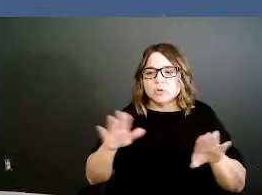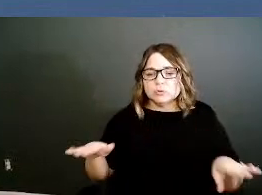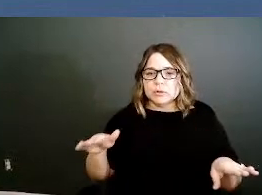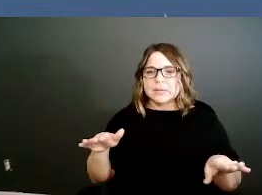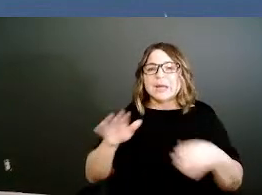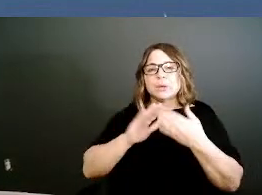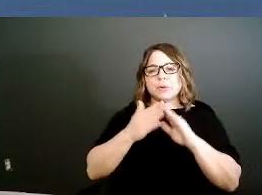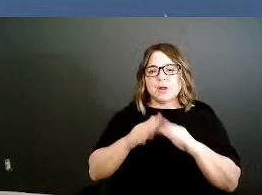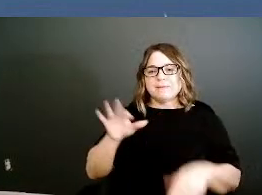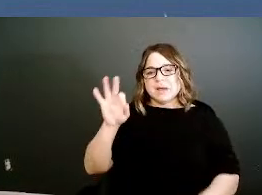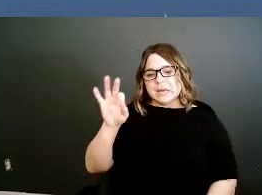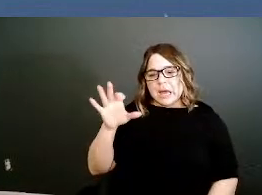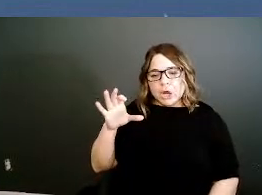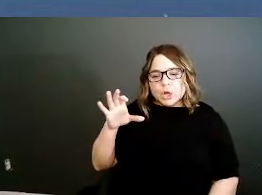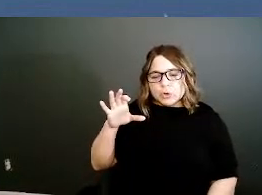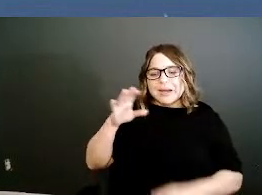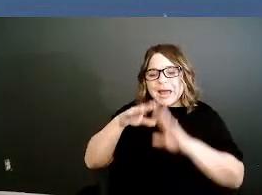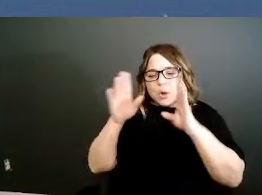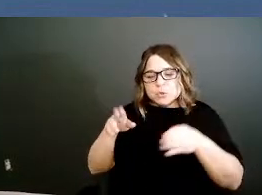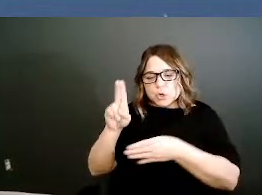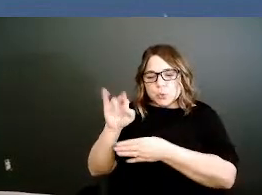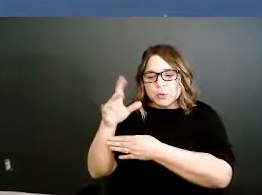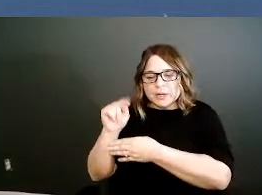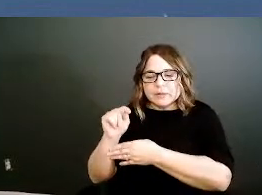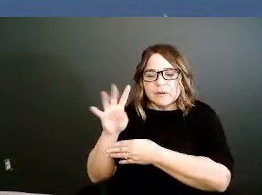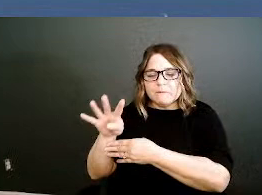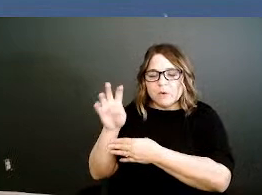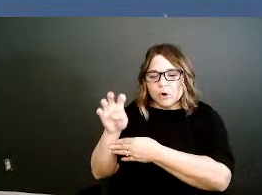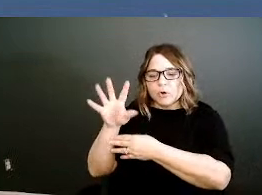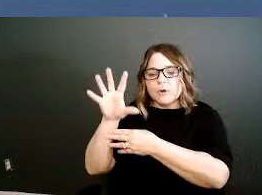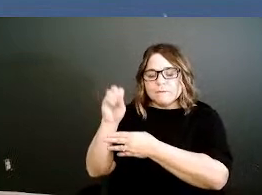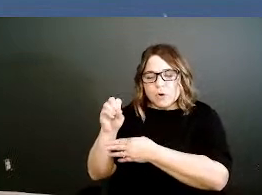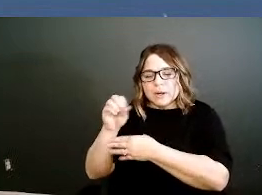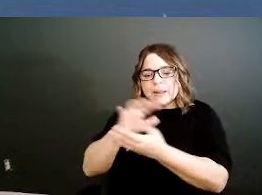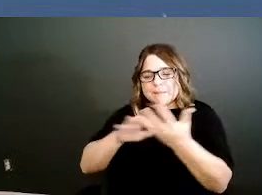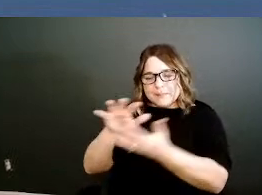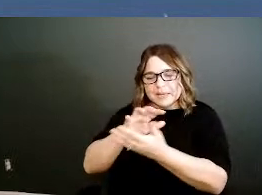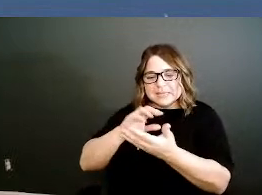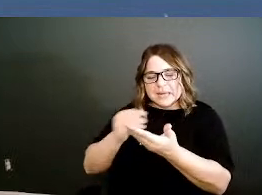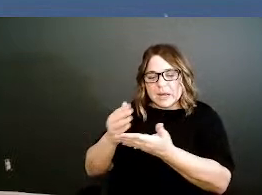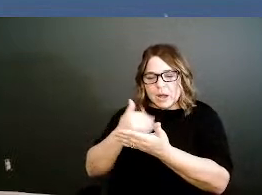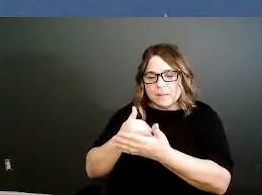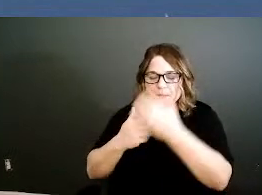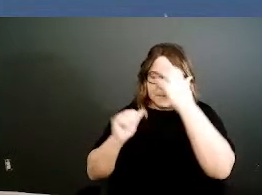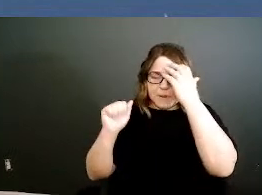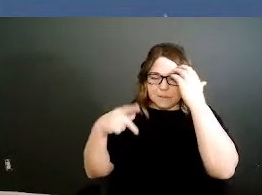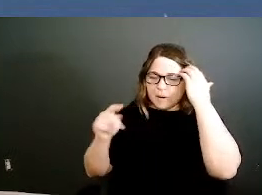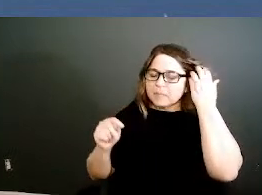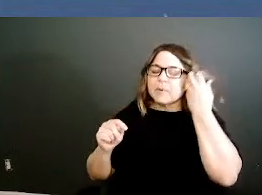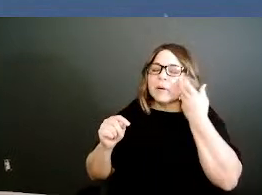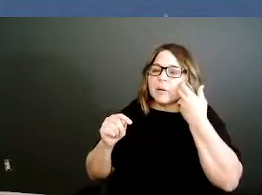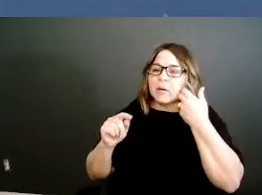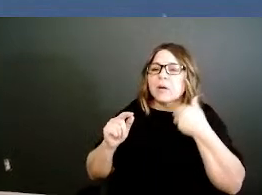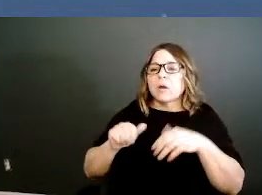BUILT FROM A LAWSUIT WHERE THE PROPERTY MINNEAPOLIS HOUSING PROJECTS USED TO STAND. WHERE HERITAGE PARK PROPERTY NOW STANDS.